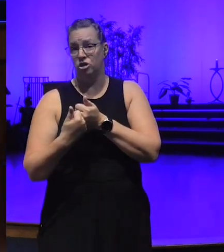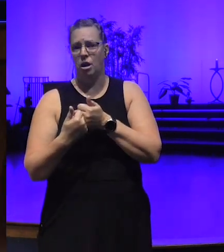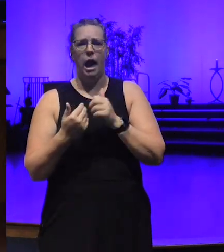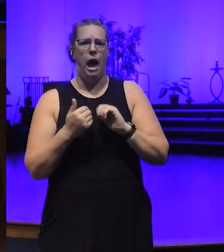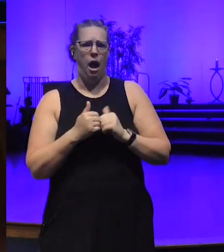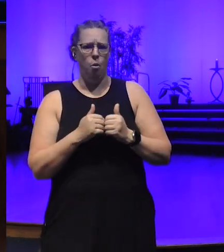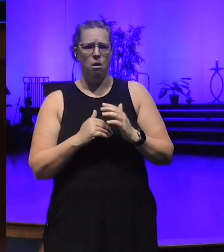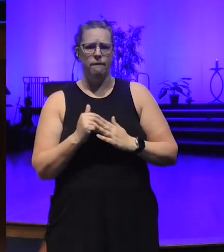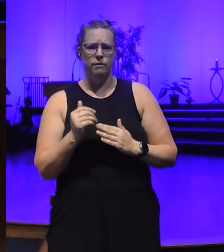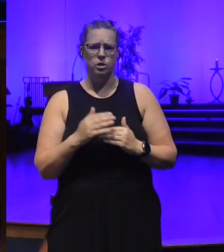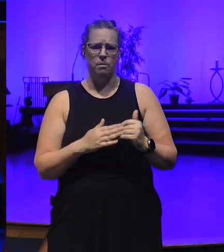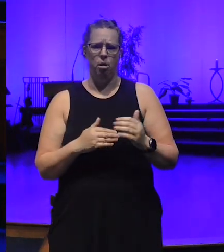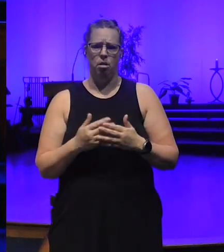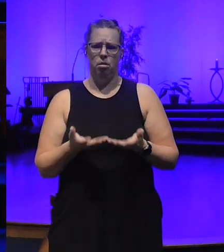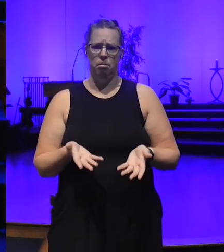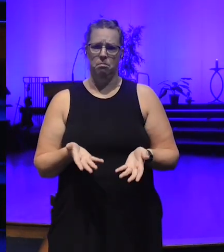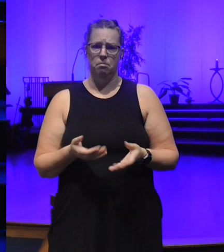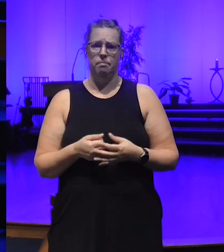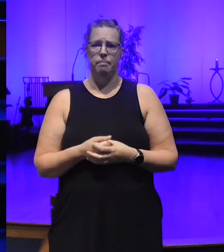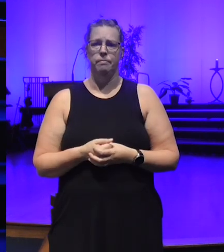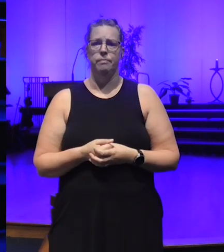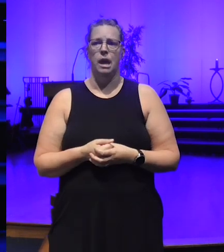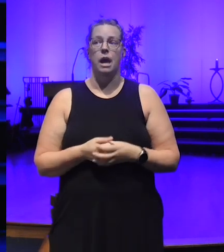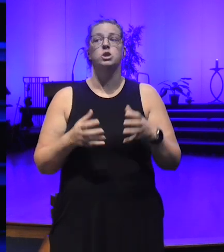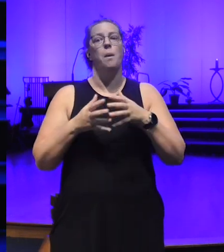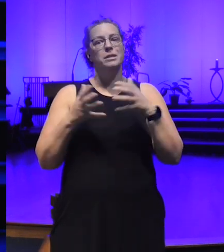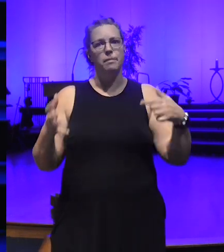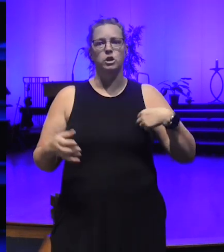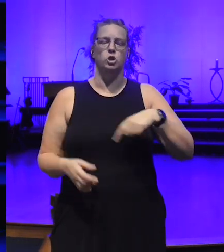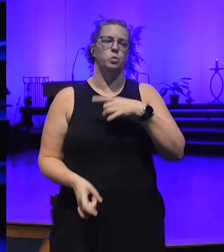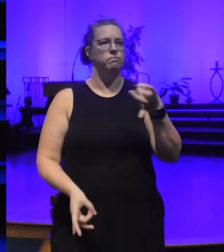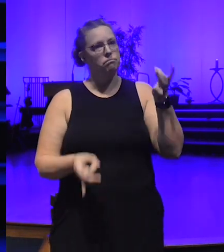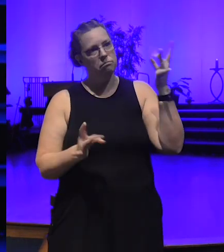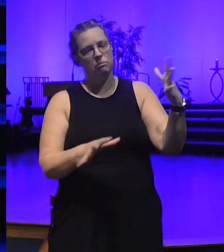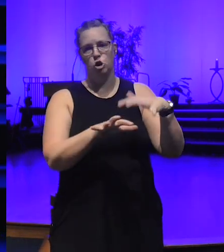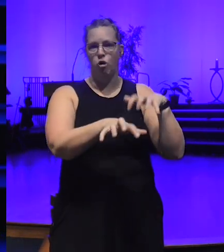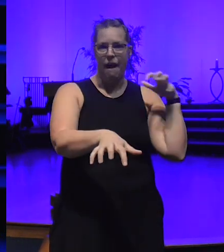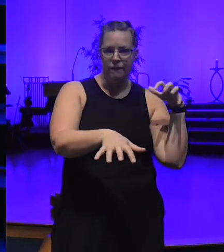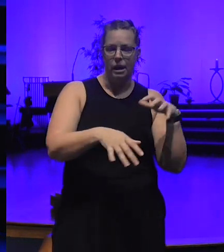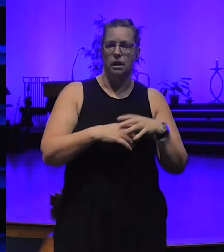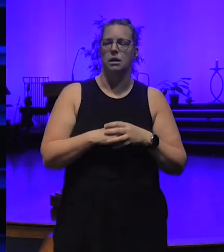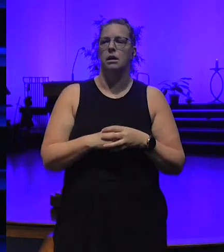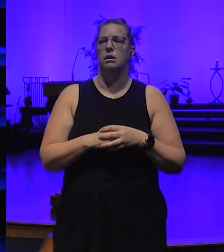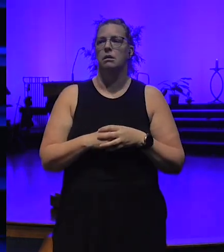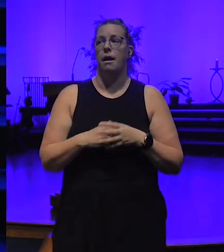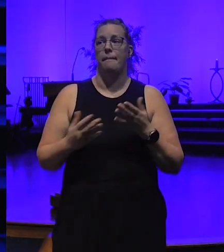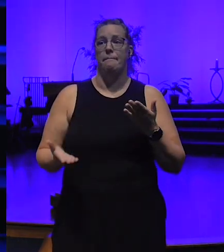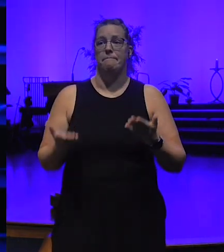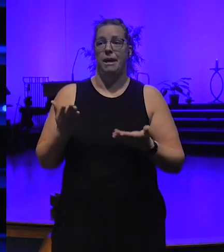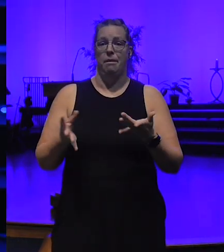because as much as we say we despise traffic perhaps all it really is is a